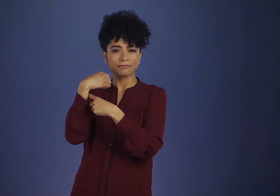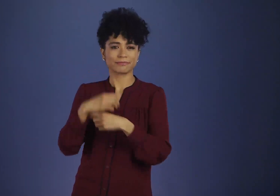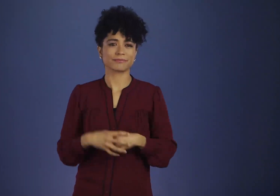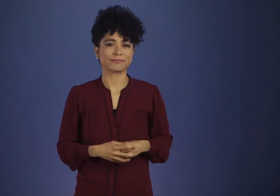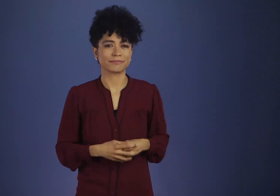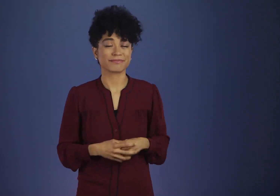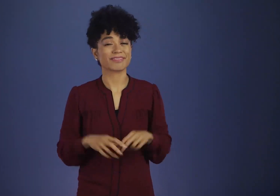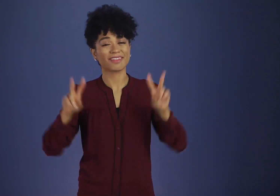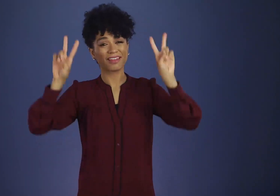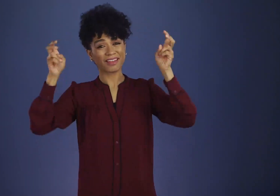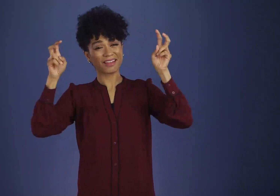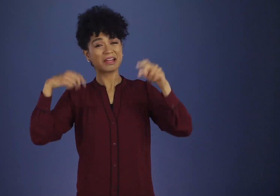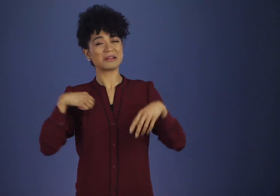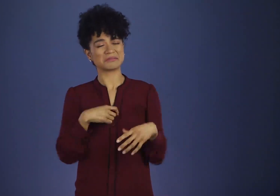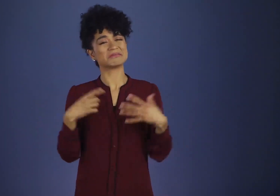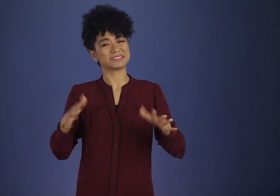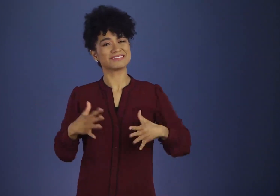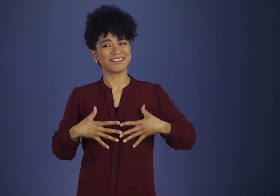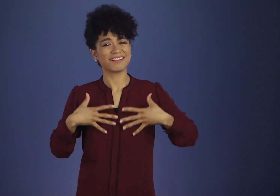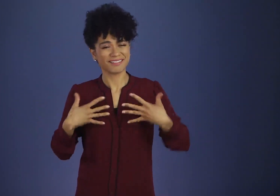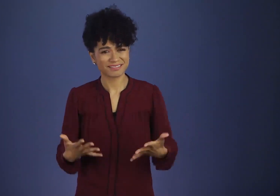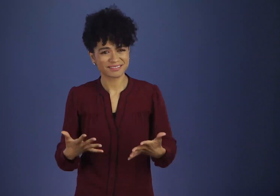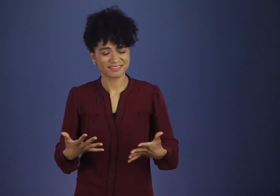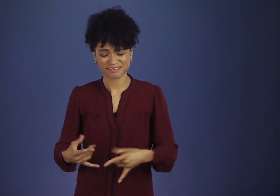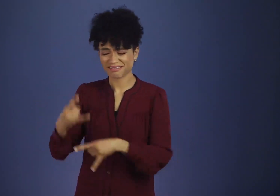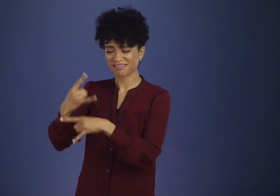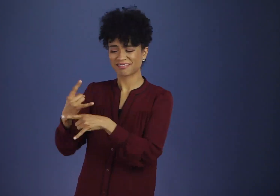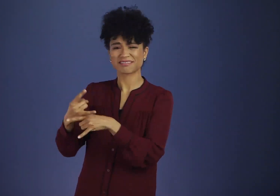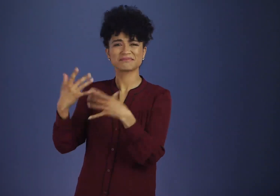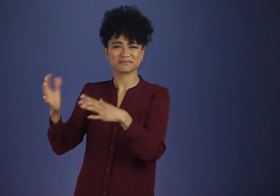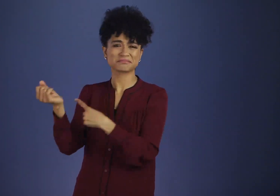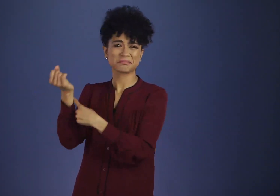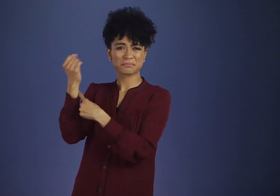is the main taproot from which our whole Society has sprung and flowered.